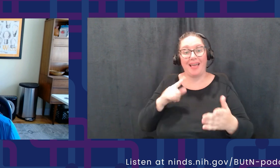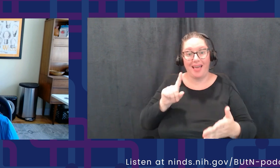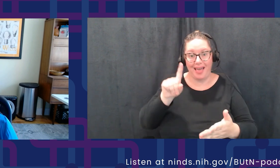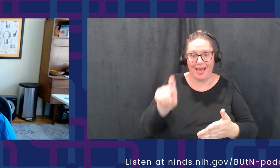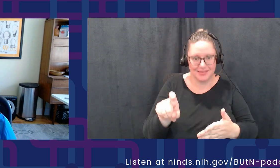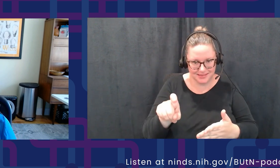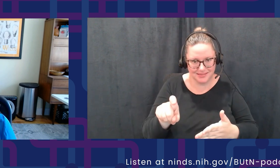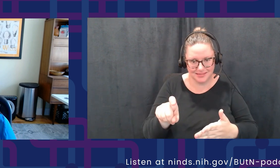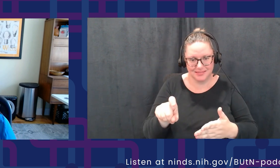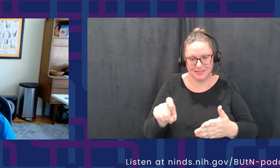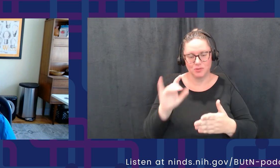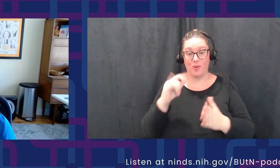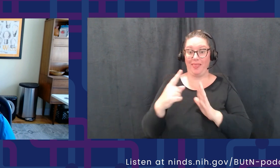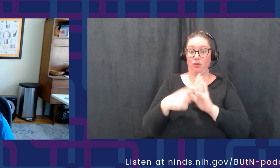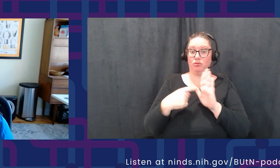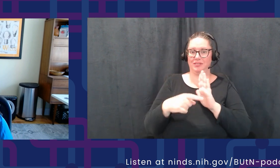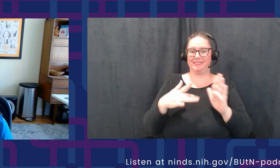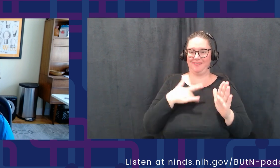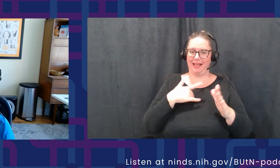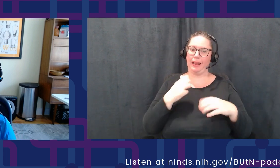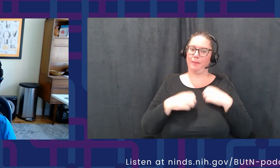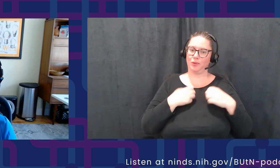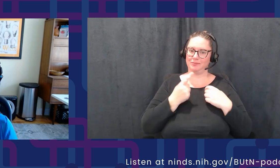so that the critiques feel I think emotionally a little bit better.